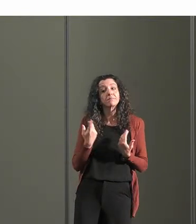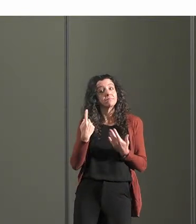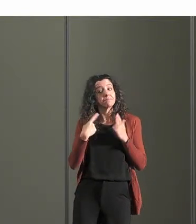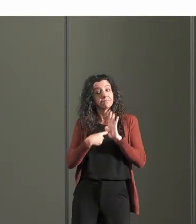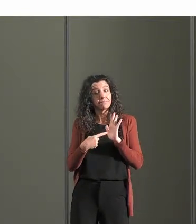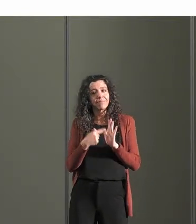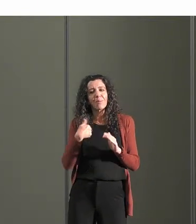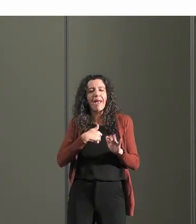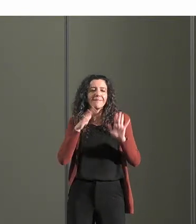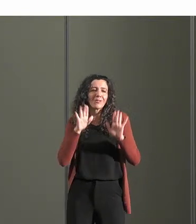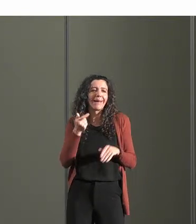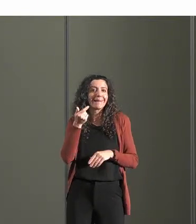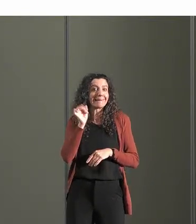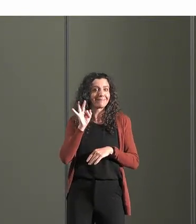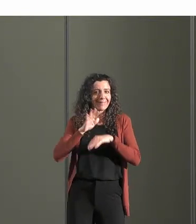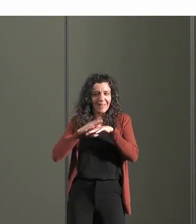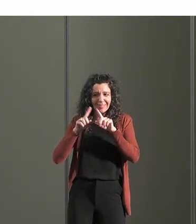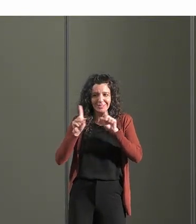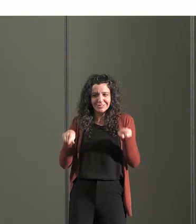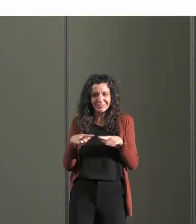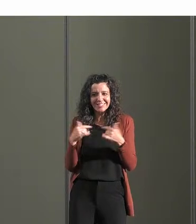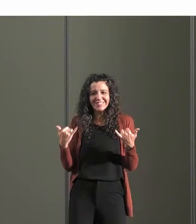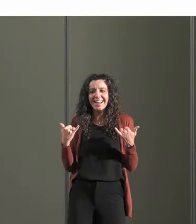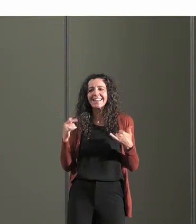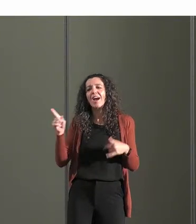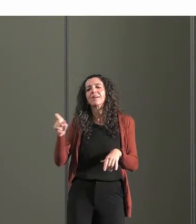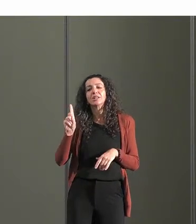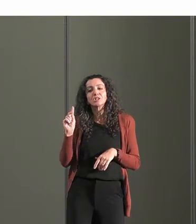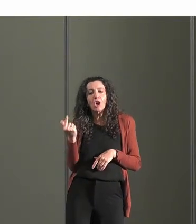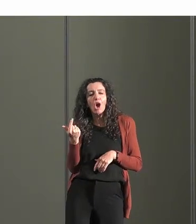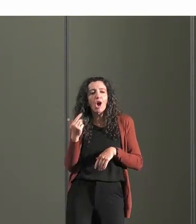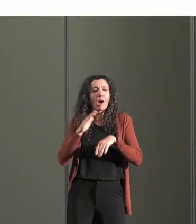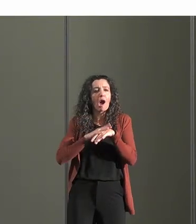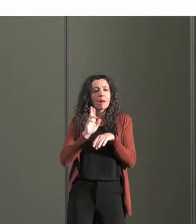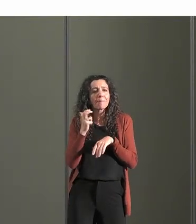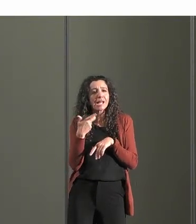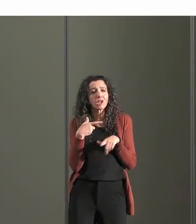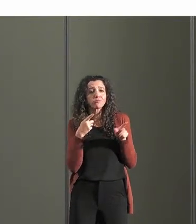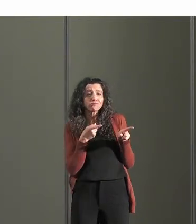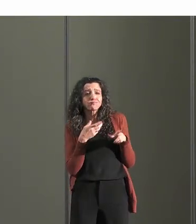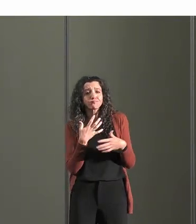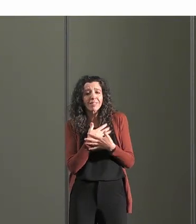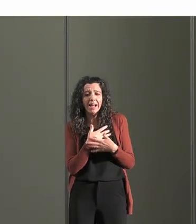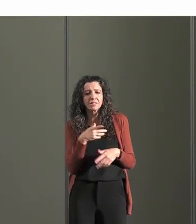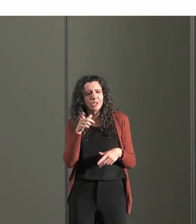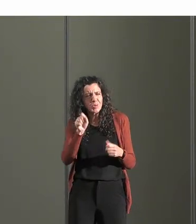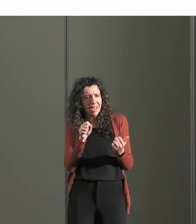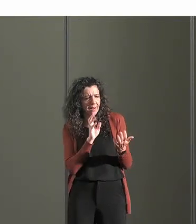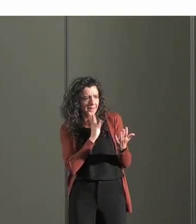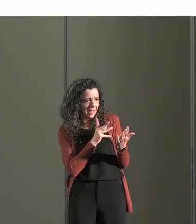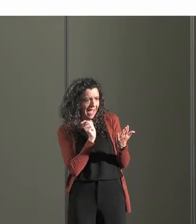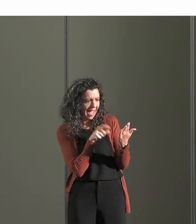what is in the image and get more details. For example we